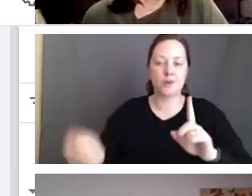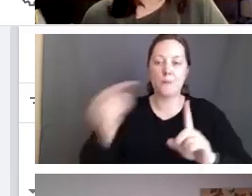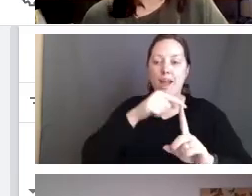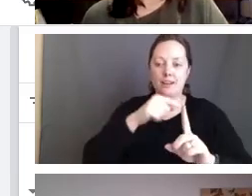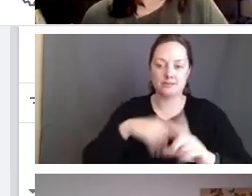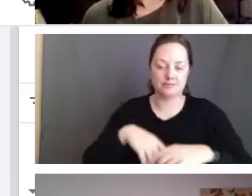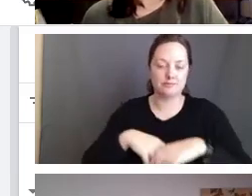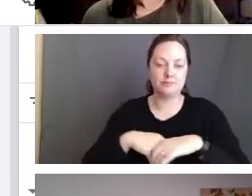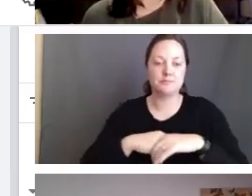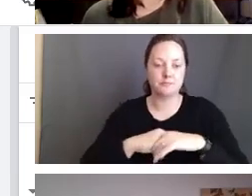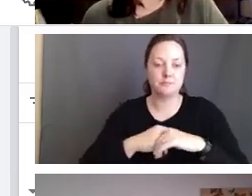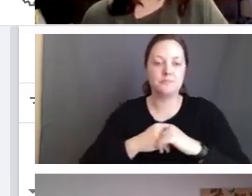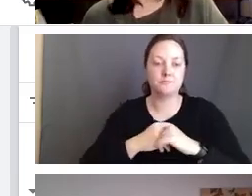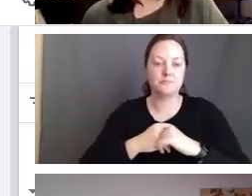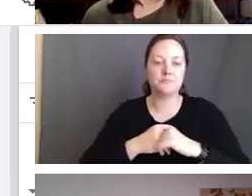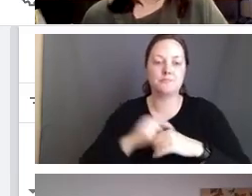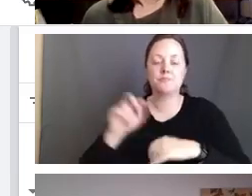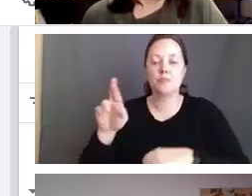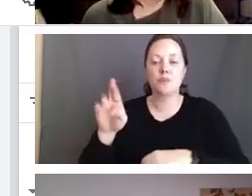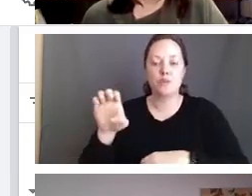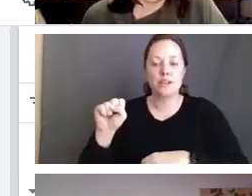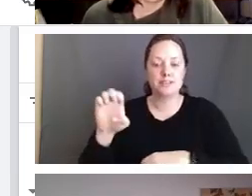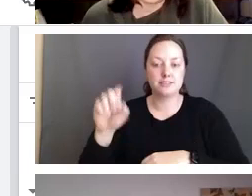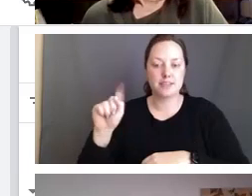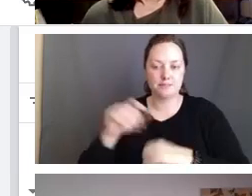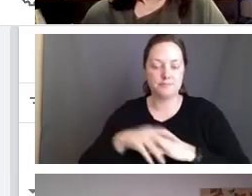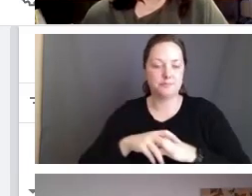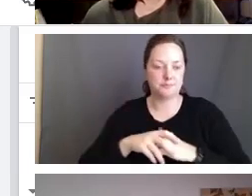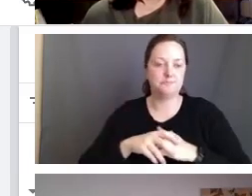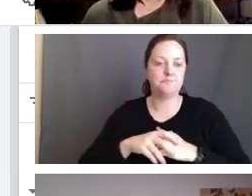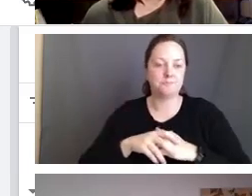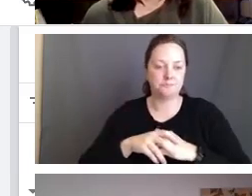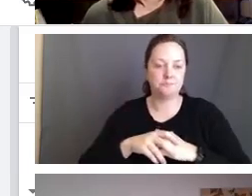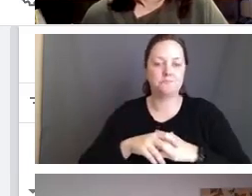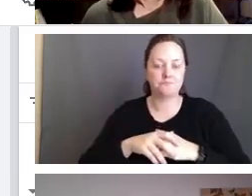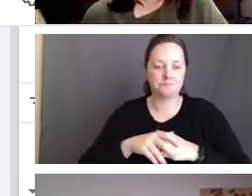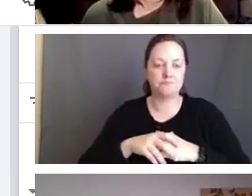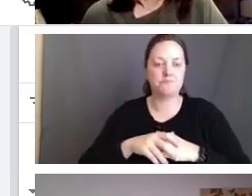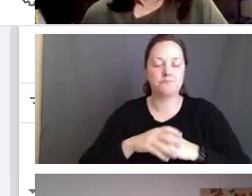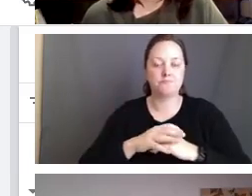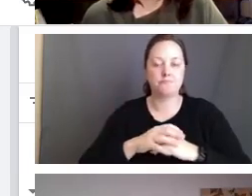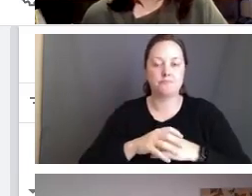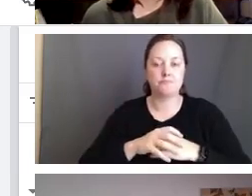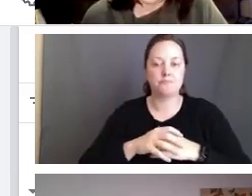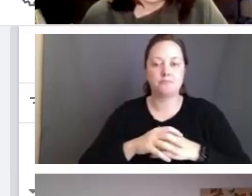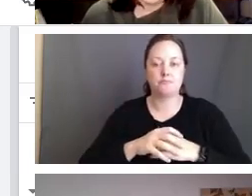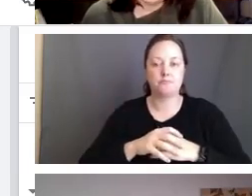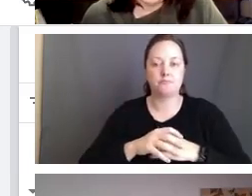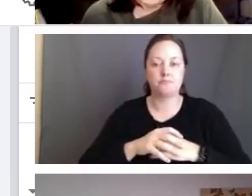How-To-Guide template. I'm not going to review those now because most people will not be constructing them. When working with a student, but if you want to, read all about them on page 14 of the